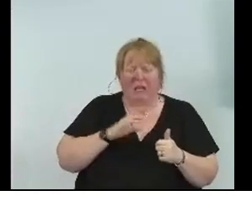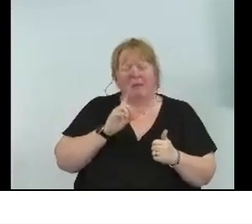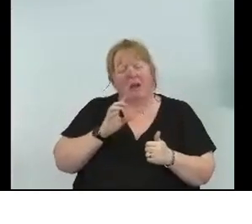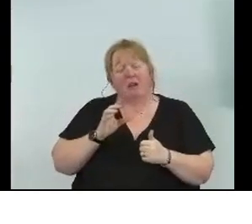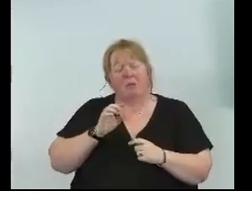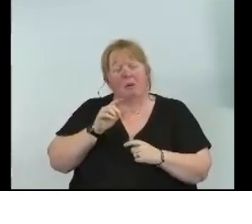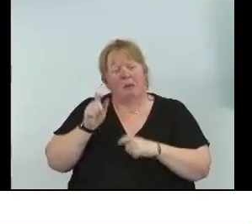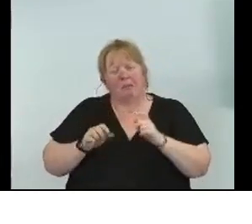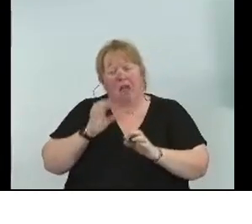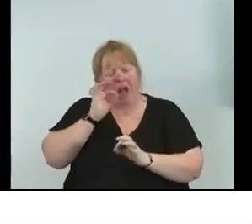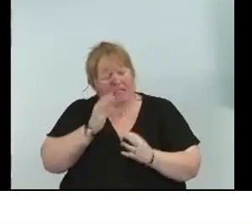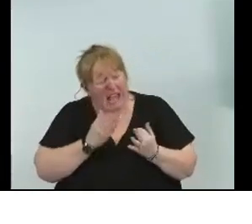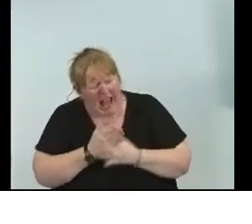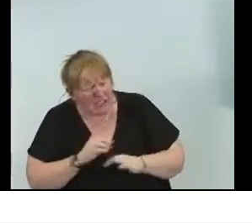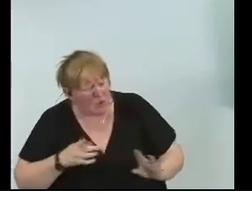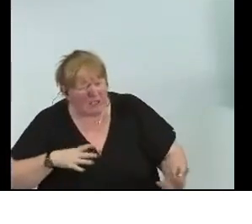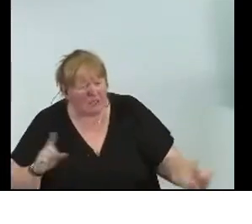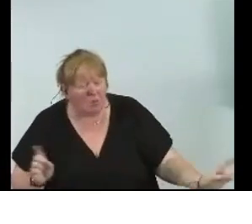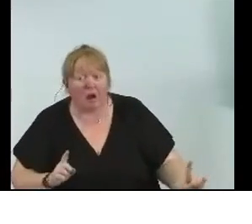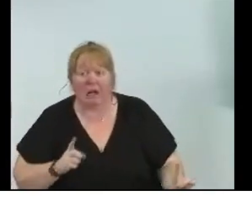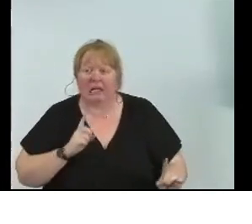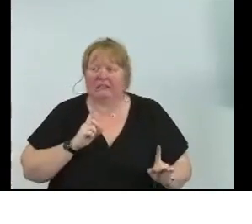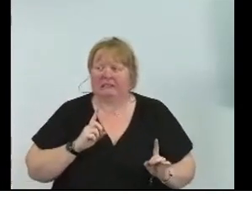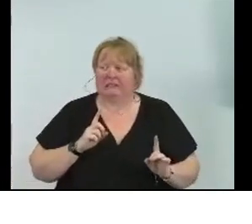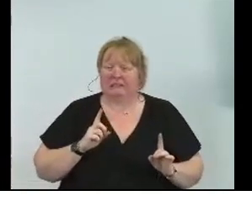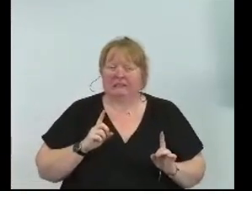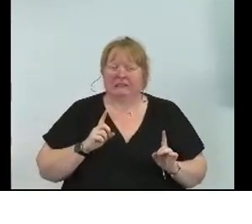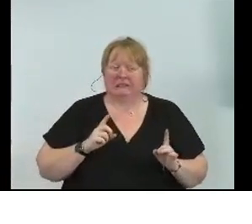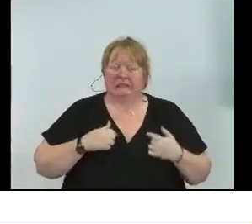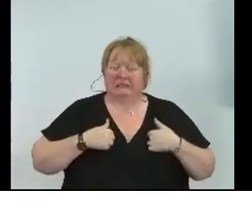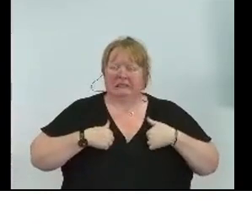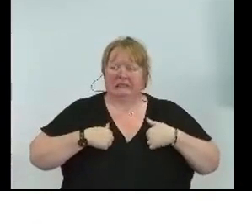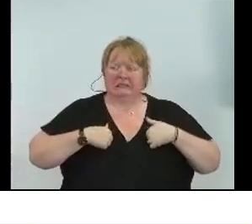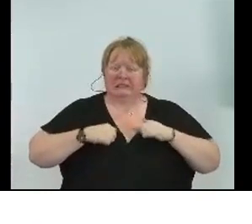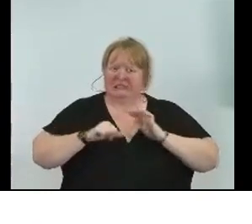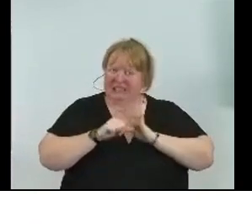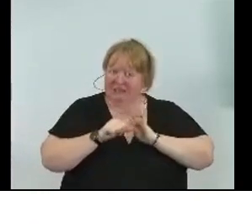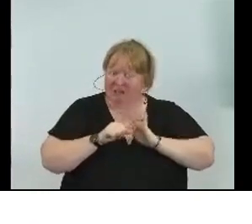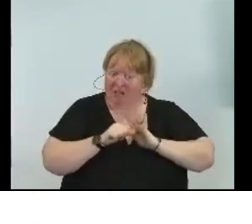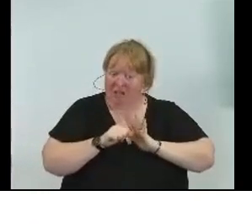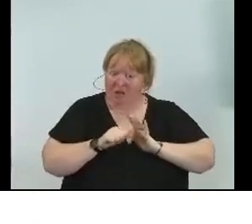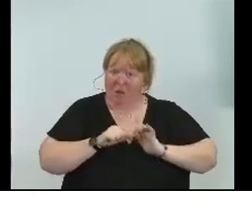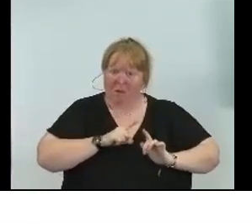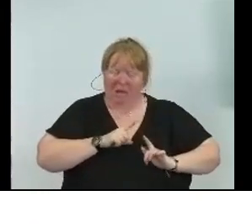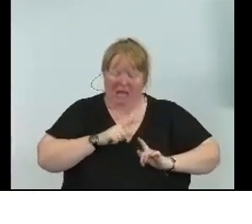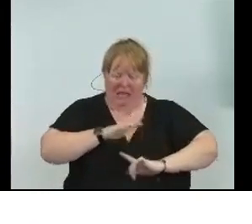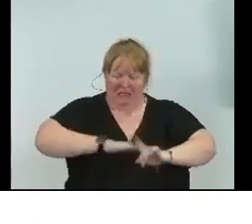it's a bit hard to know what that could be if you don't know the space that you're going into.